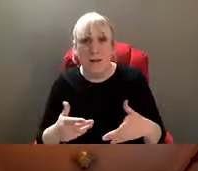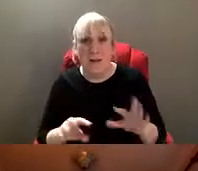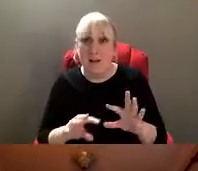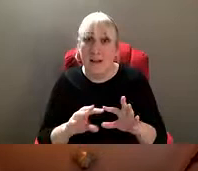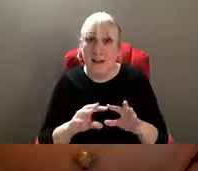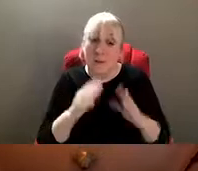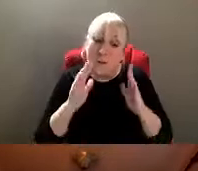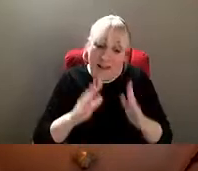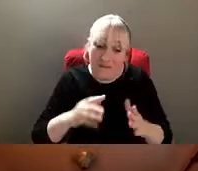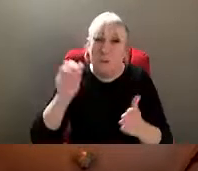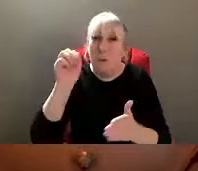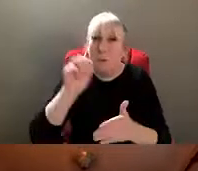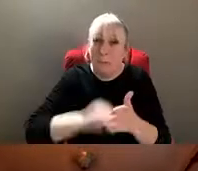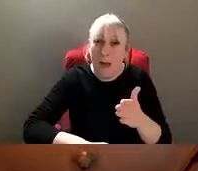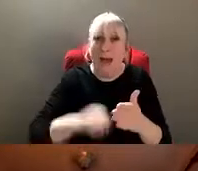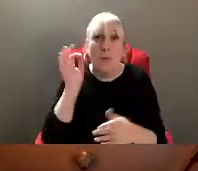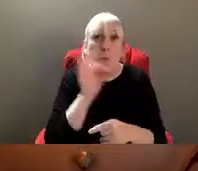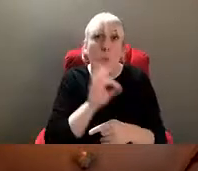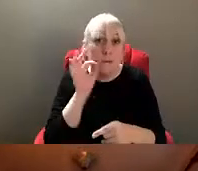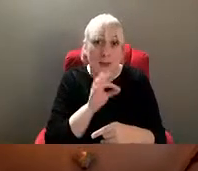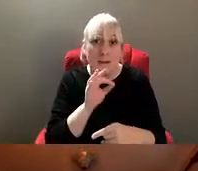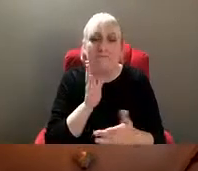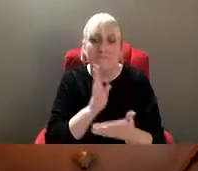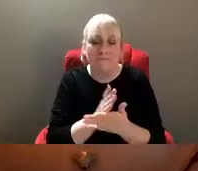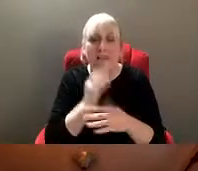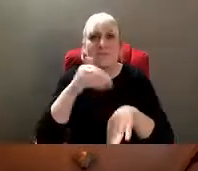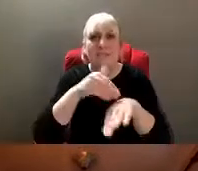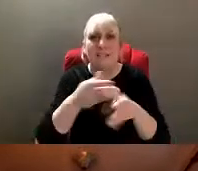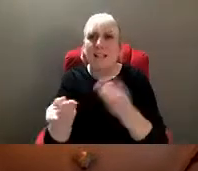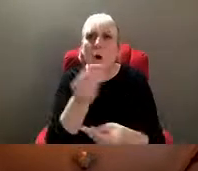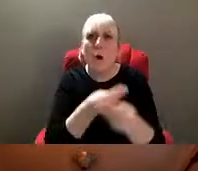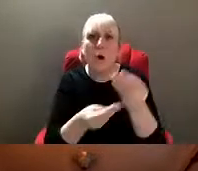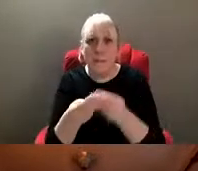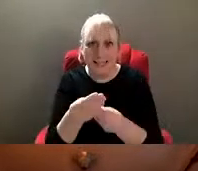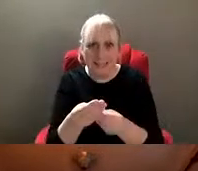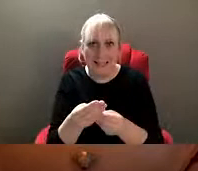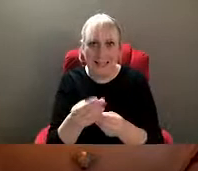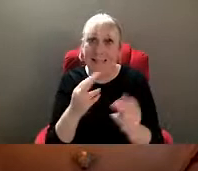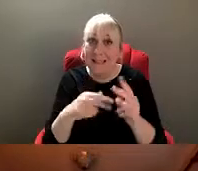water which again affects your economy so you can understand that if you are a woman with disability